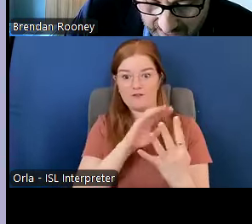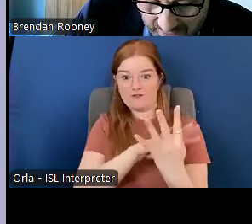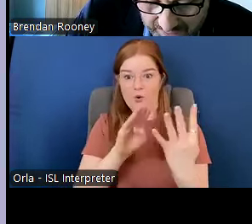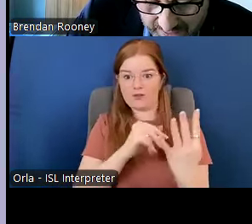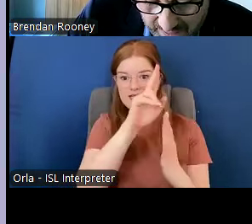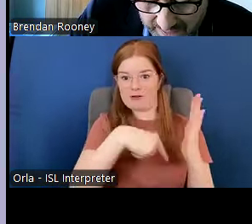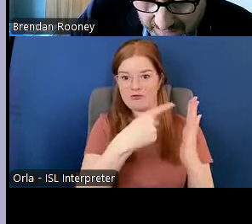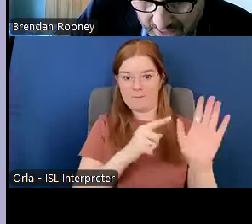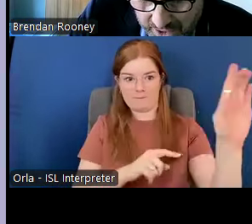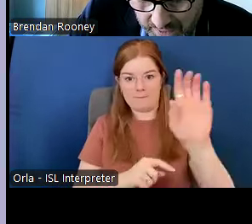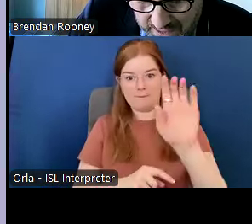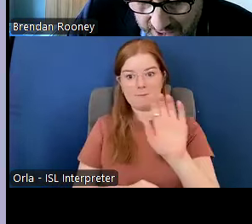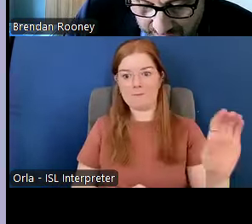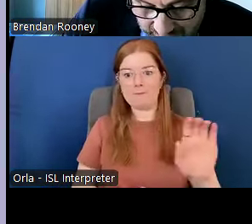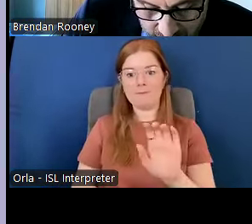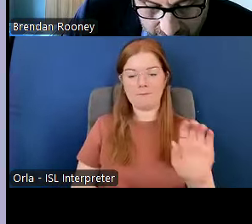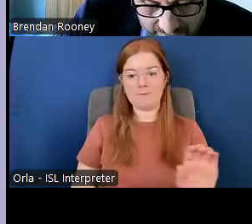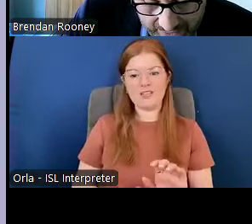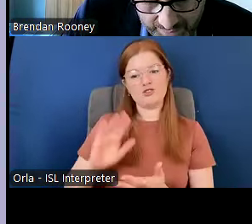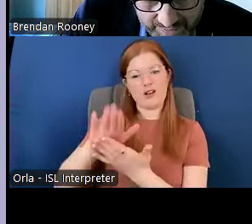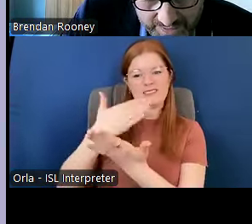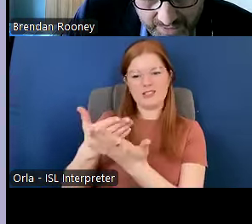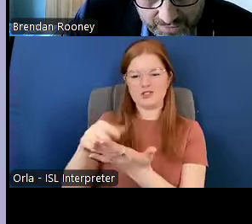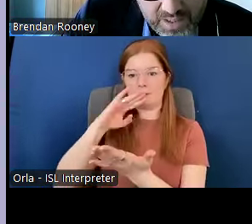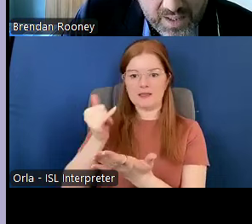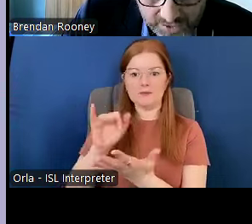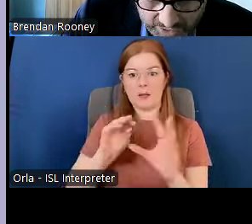on the left hand side, translation being the movement of elements from large to